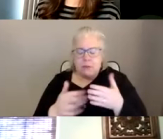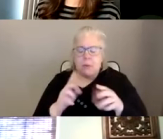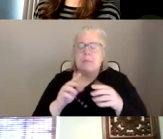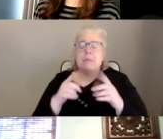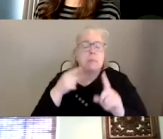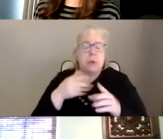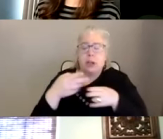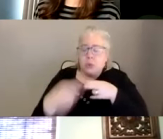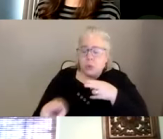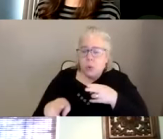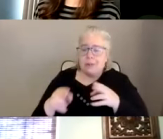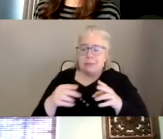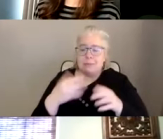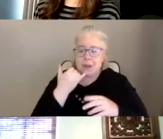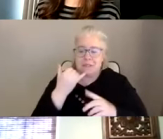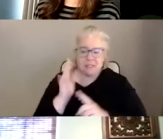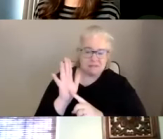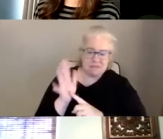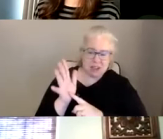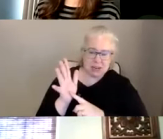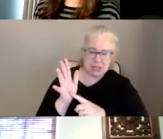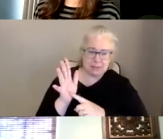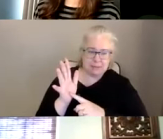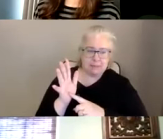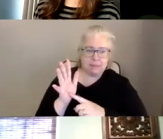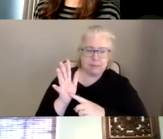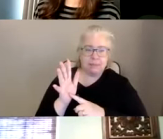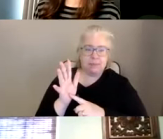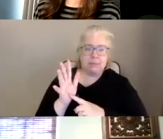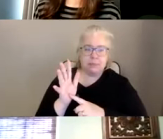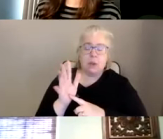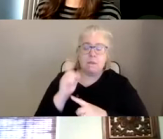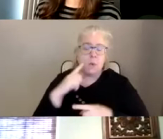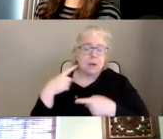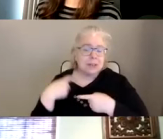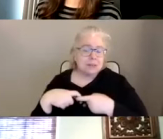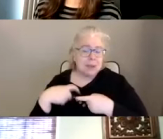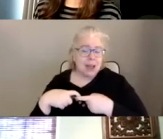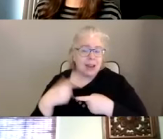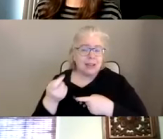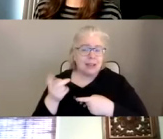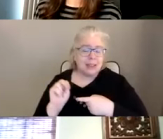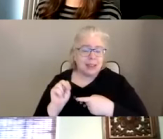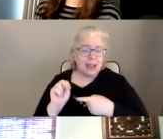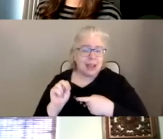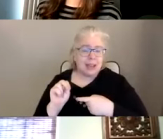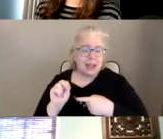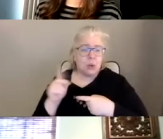If we're going to target that Spanish speaking population. Then ideally once we get to the point